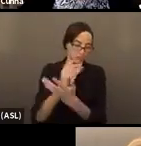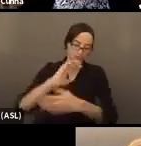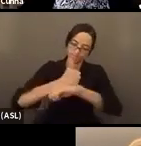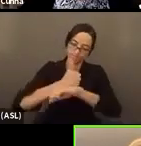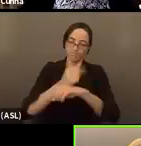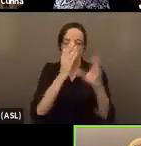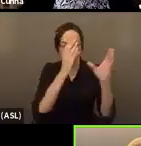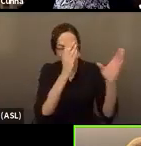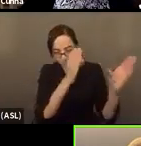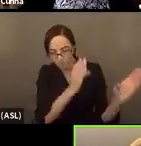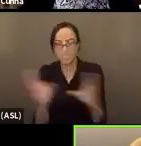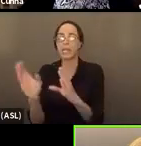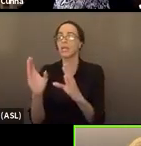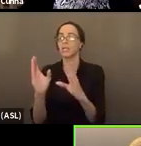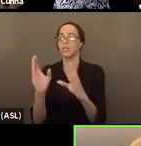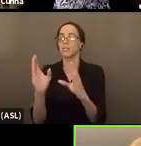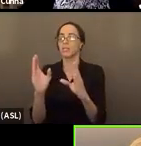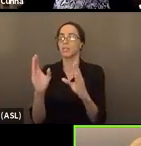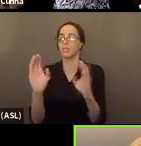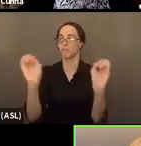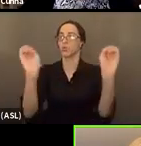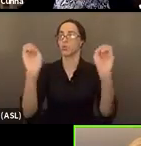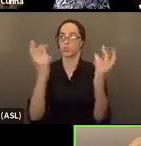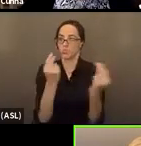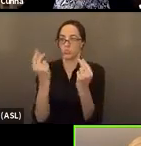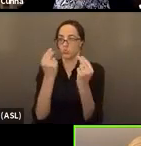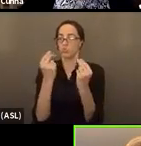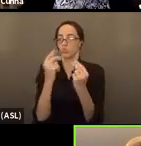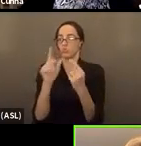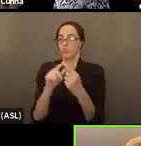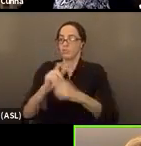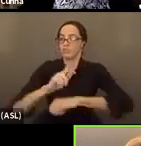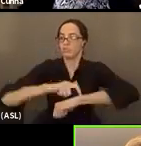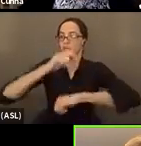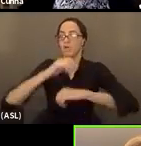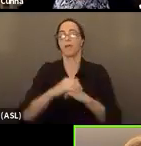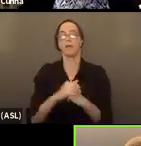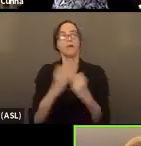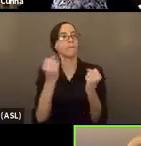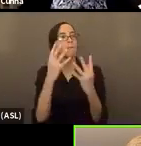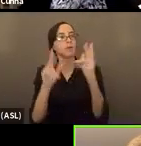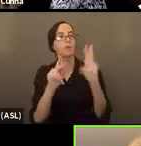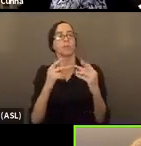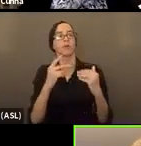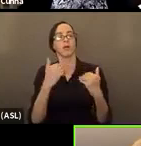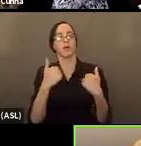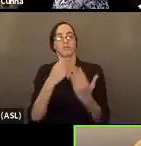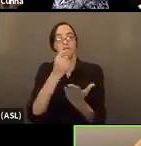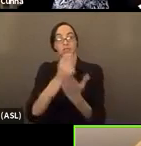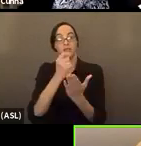and a lot of people have therapy pets too therapy dogs and that's going to take a little extra time